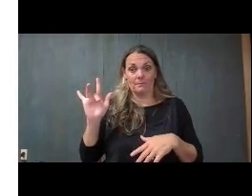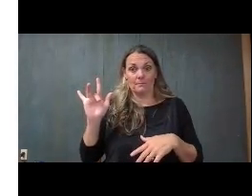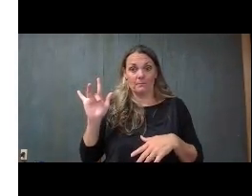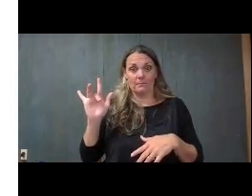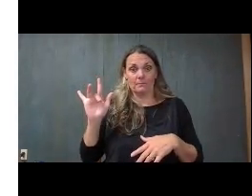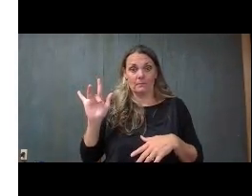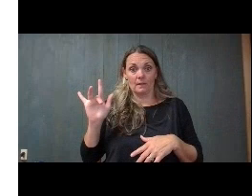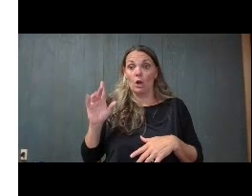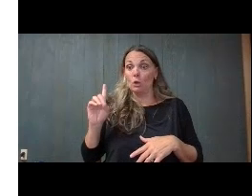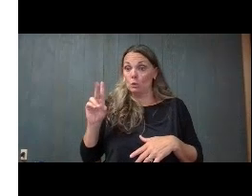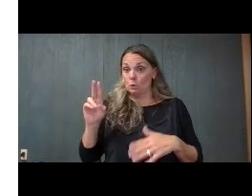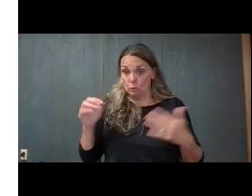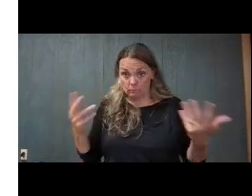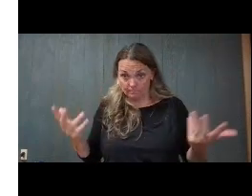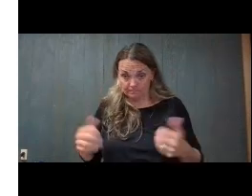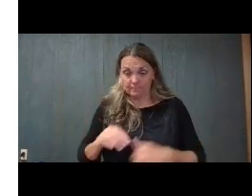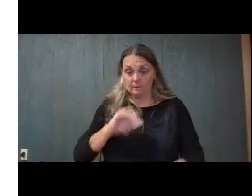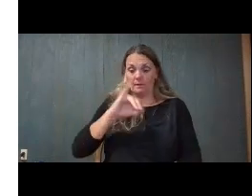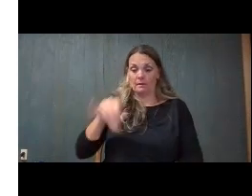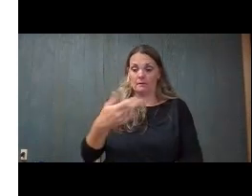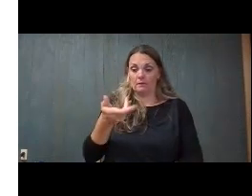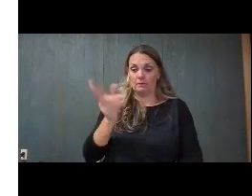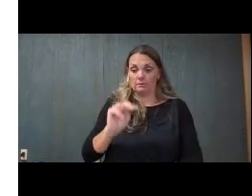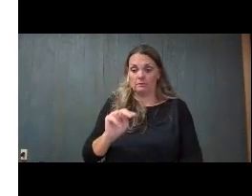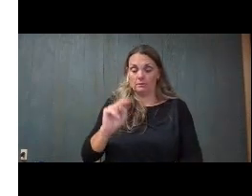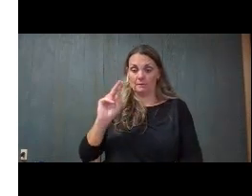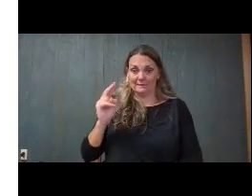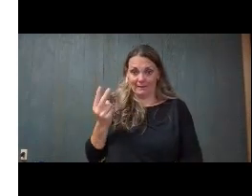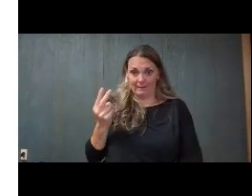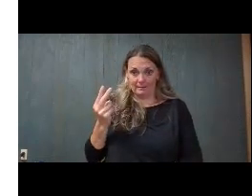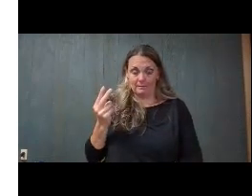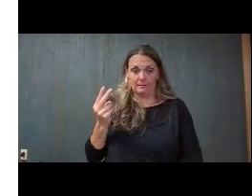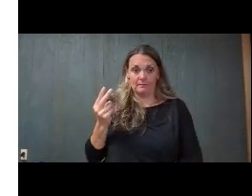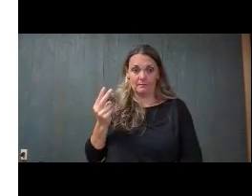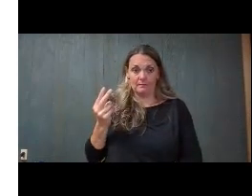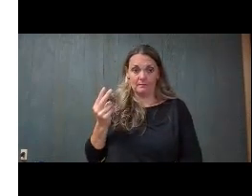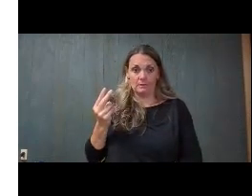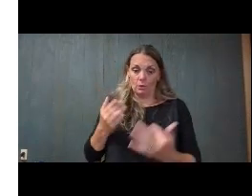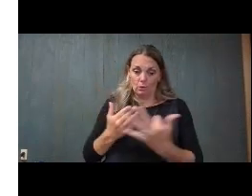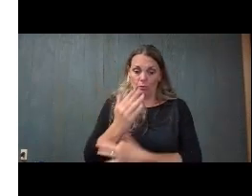as follows January 2nd year through January 10th.